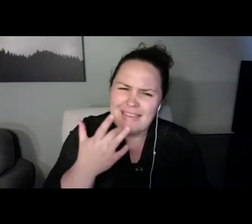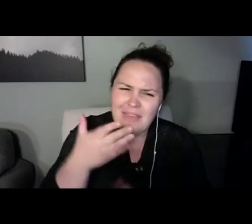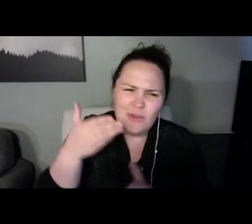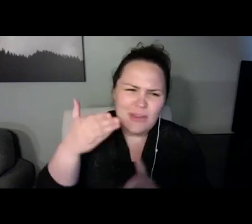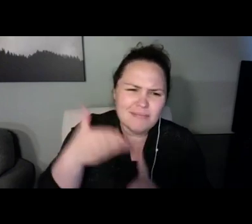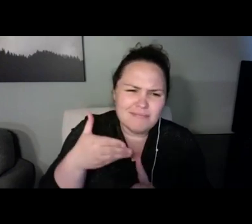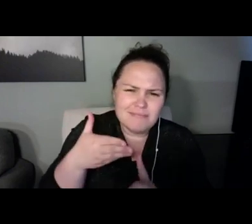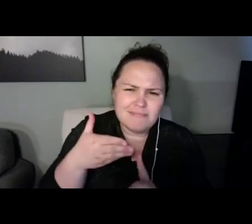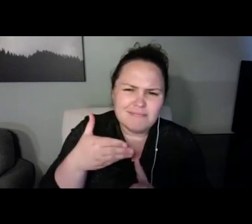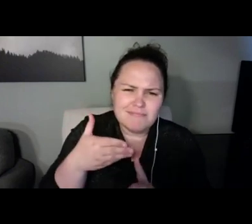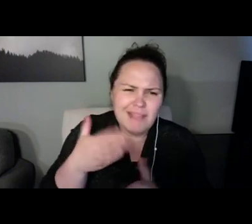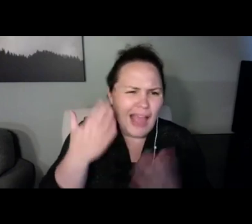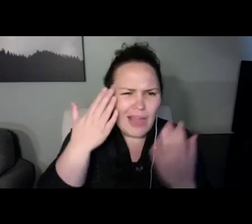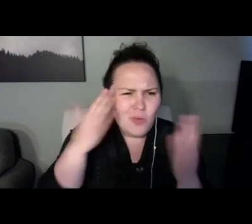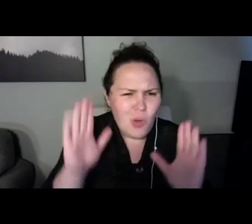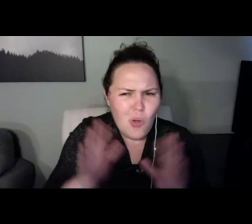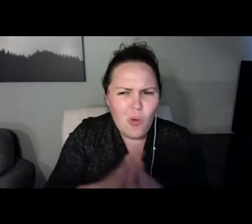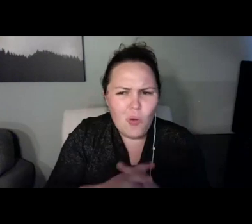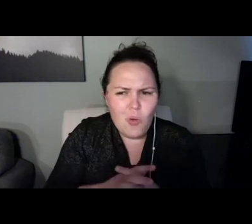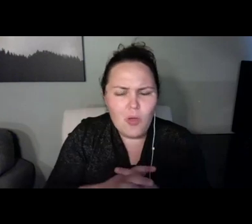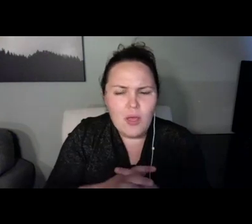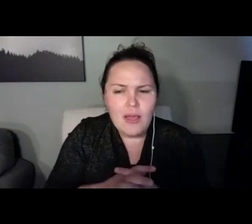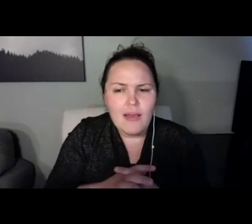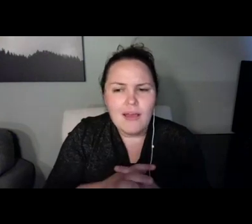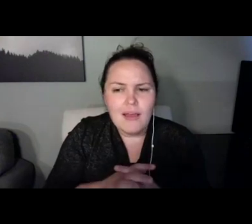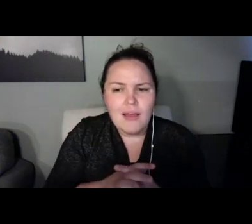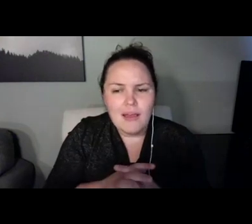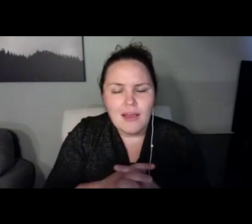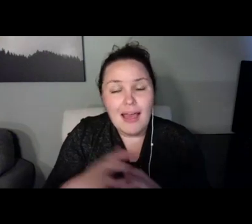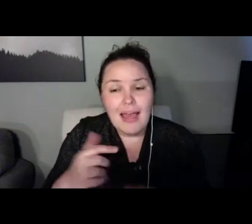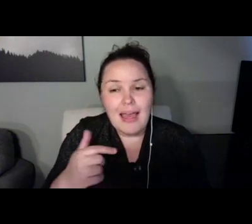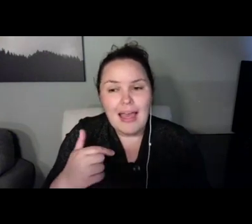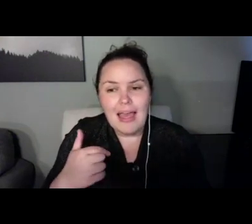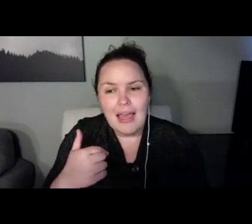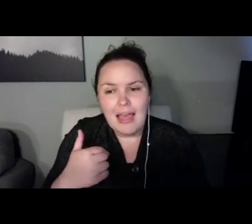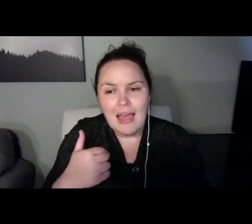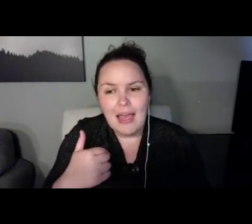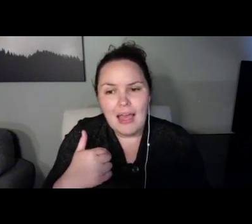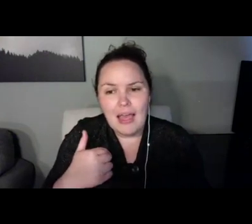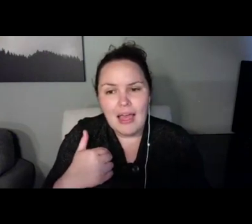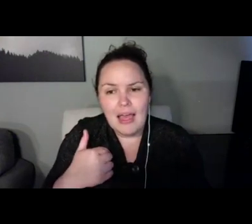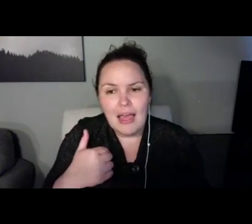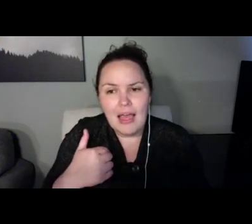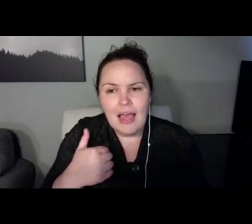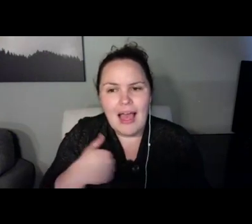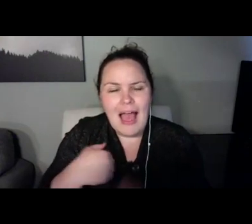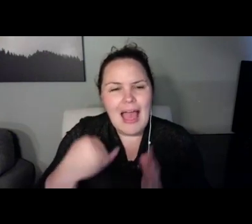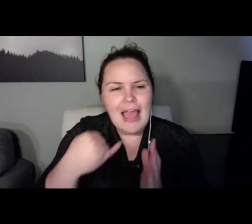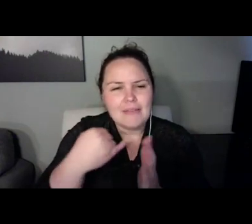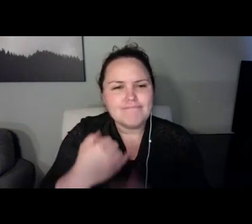A lot of times I go through art block, drawer's block, I don't know.